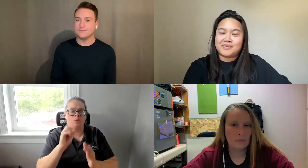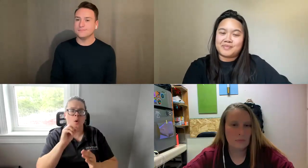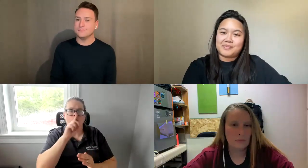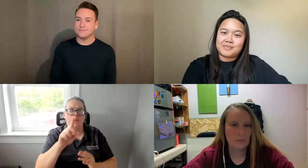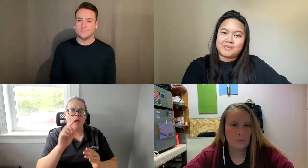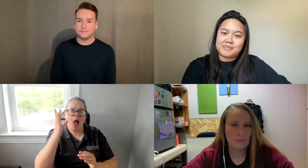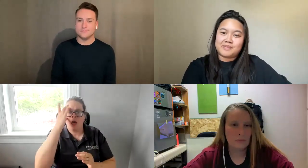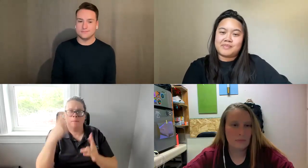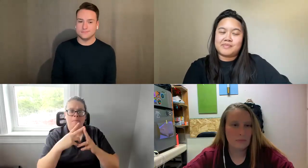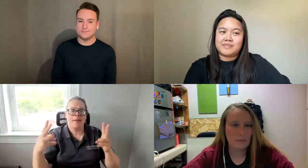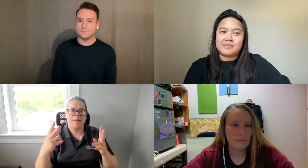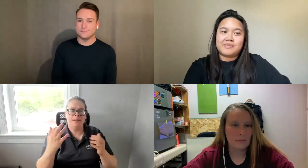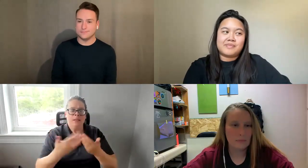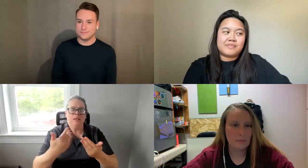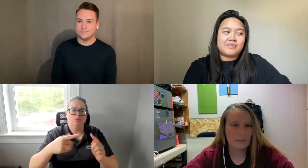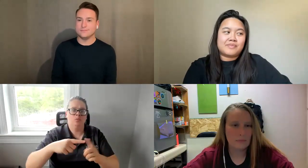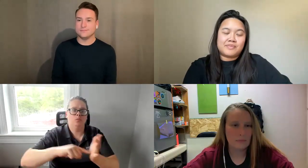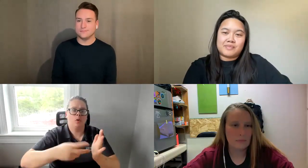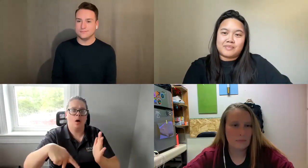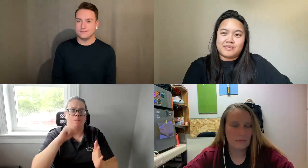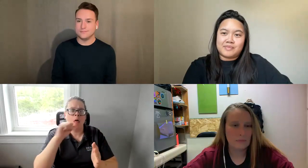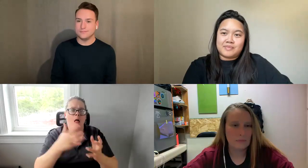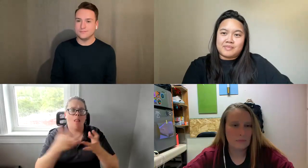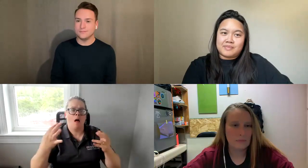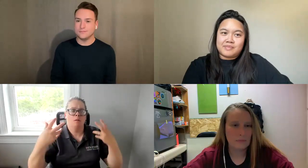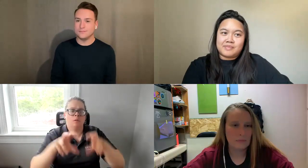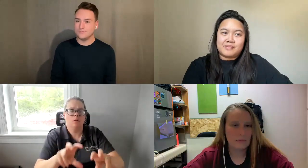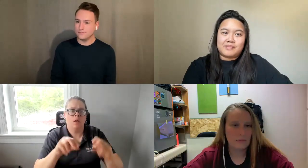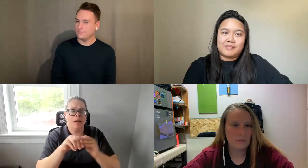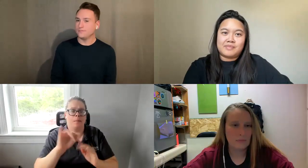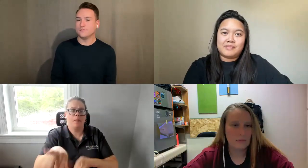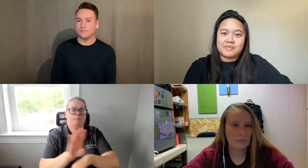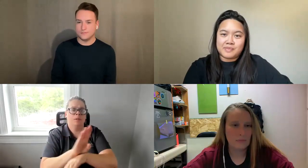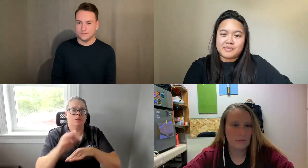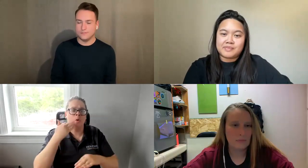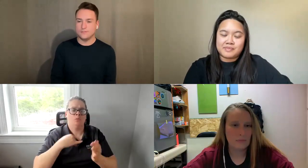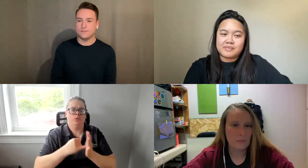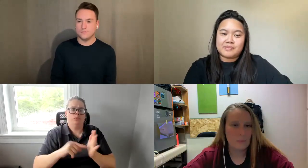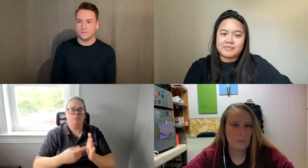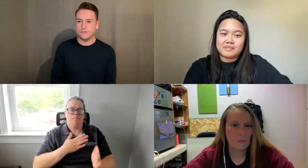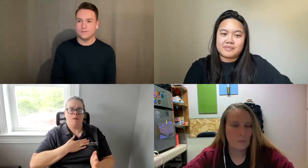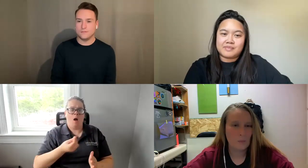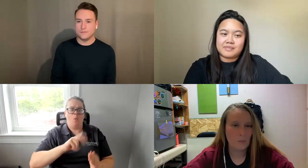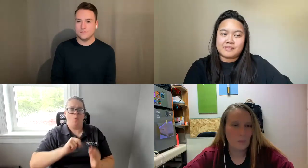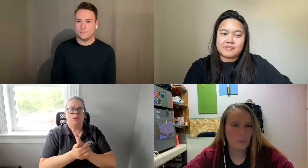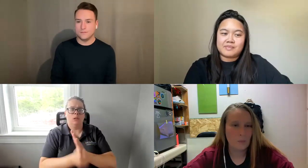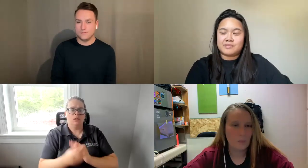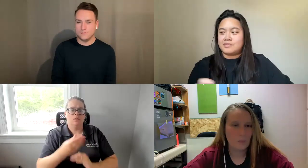I knew how to do web development. It different require as much investment to start the business.